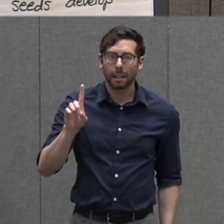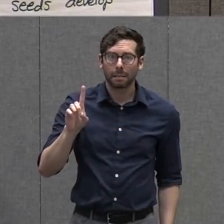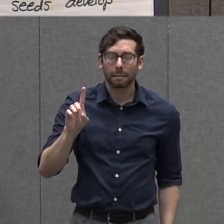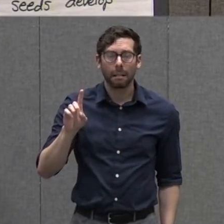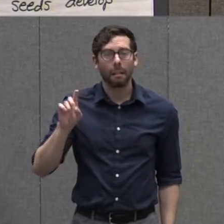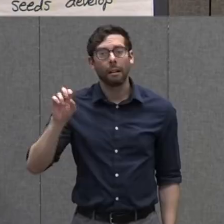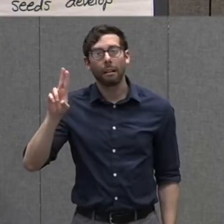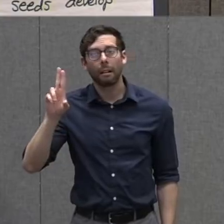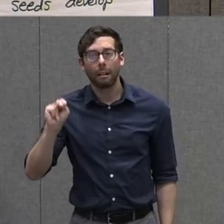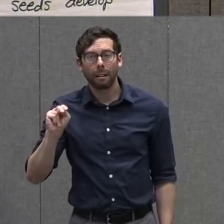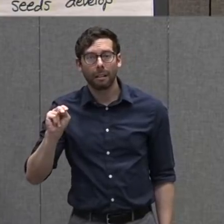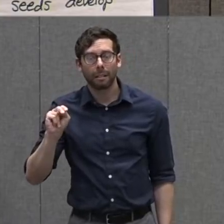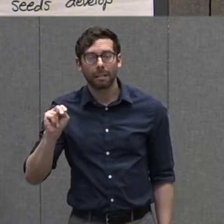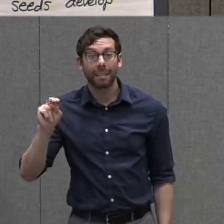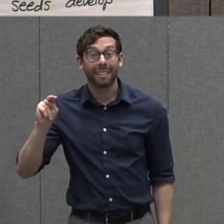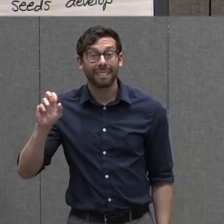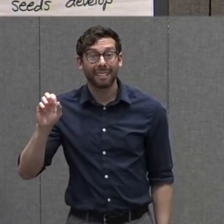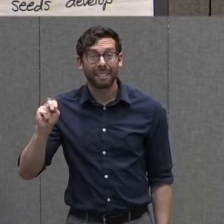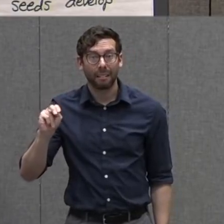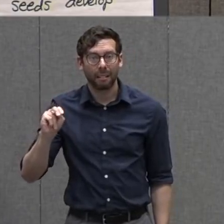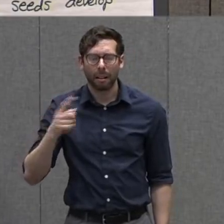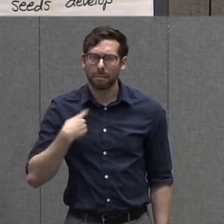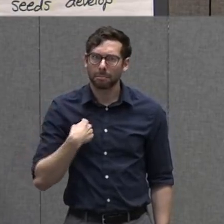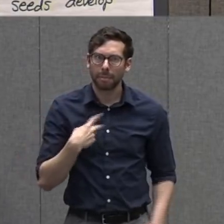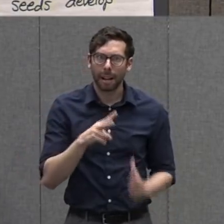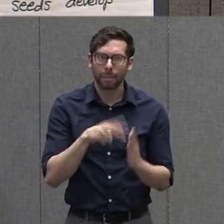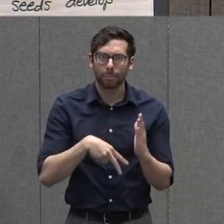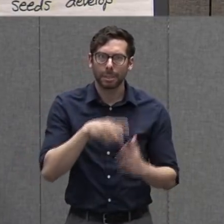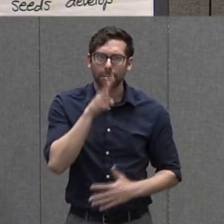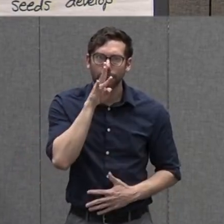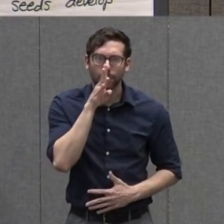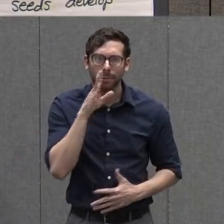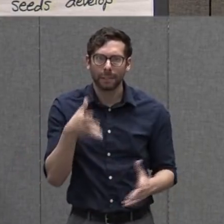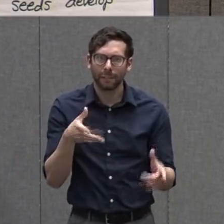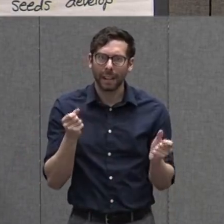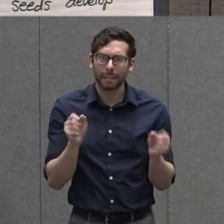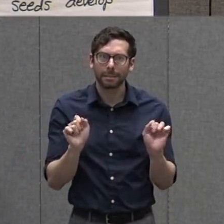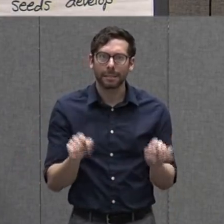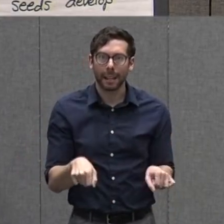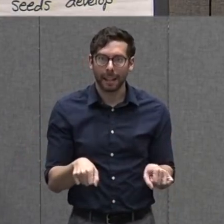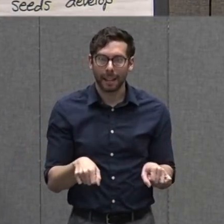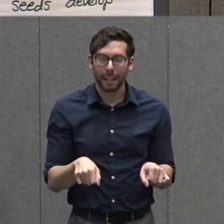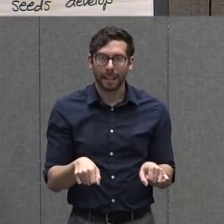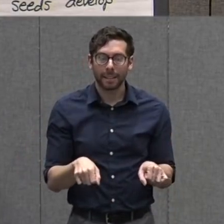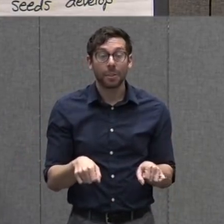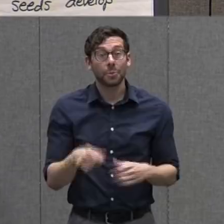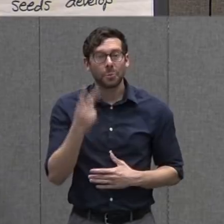to read those word parts? This activity helps you and your brain organize some of those word parts